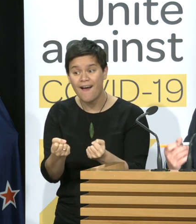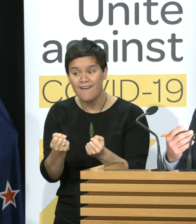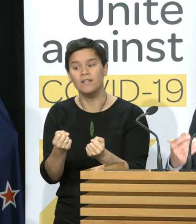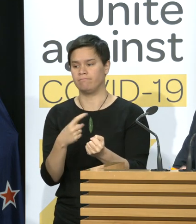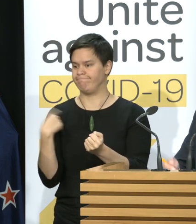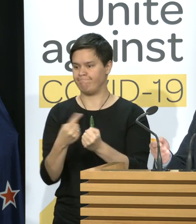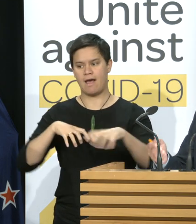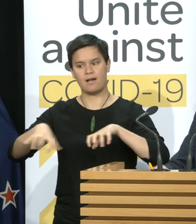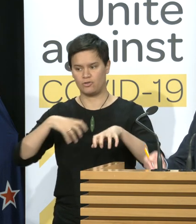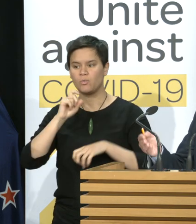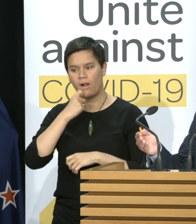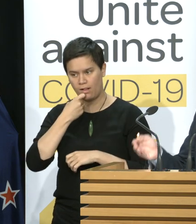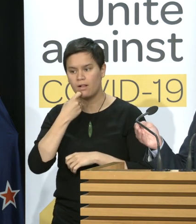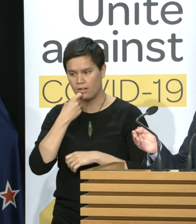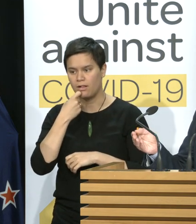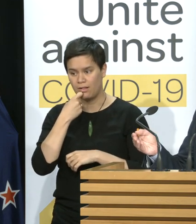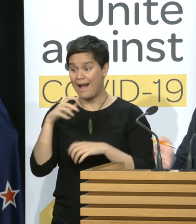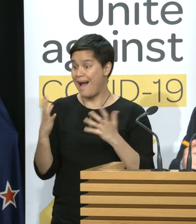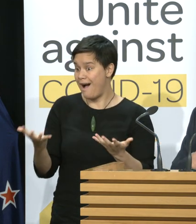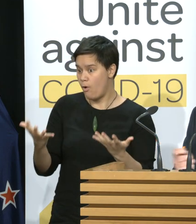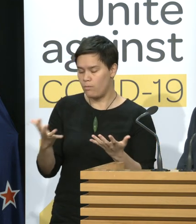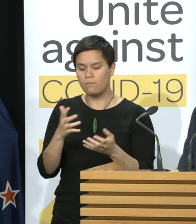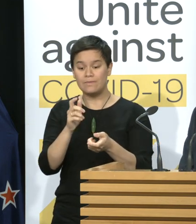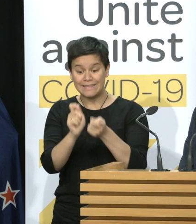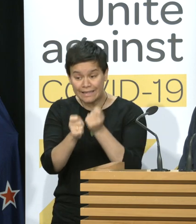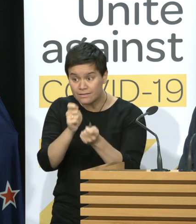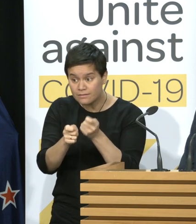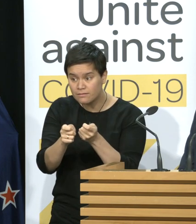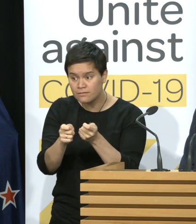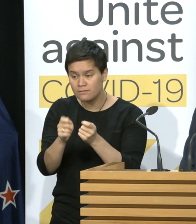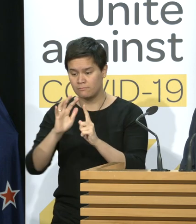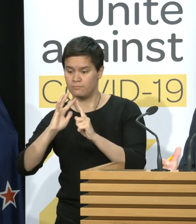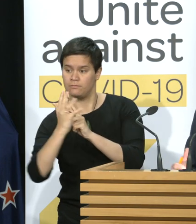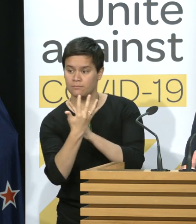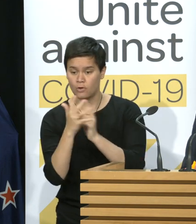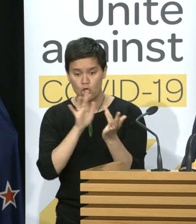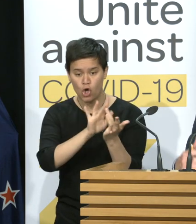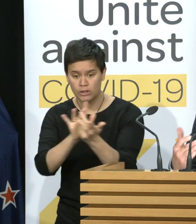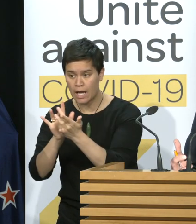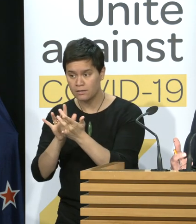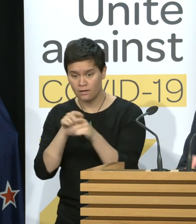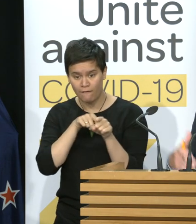from further testing, isolation, contact tracing, then we would make a decision about anything around alert level changes.